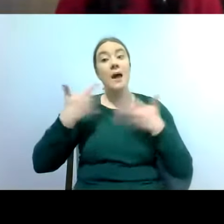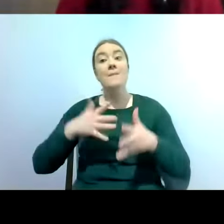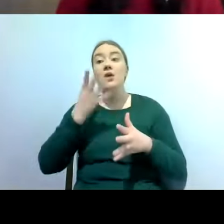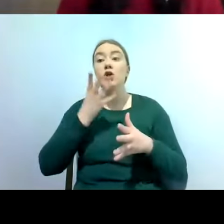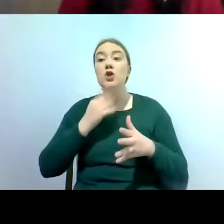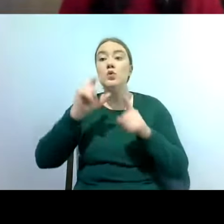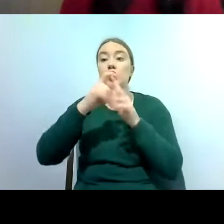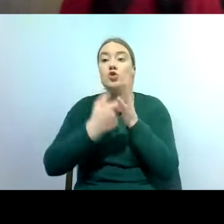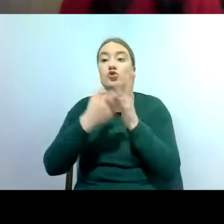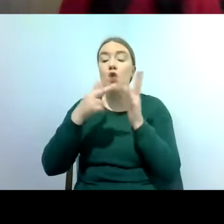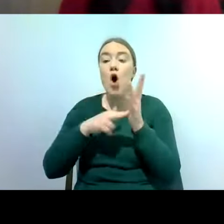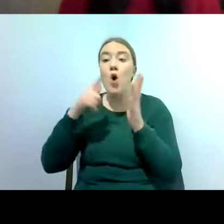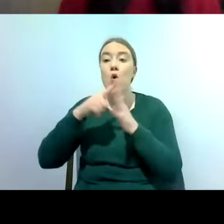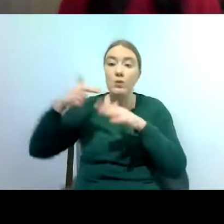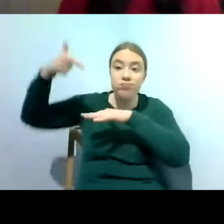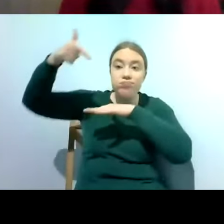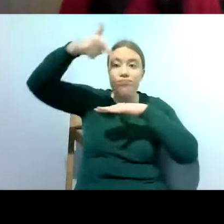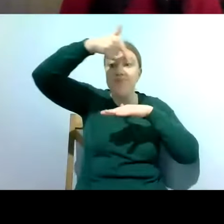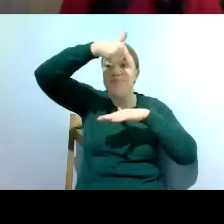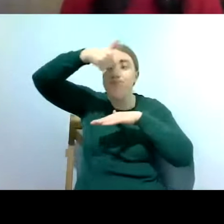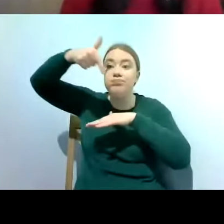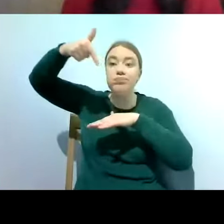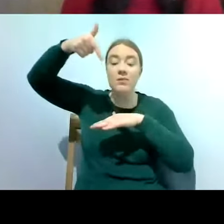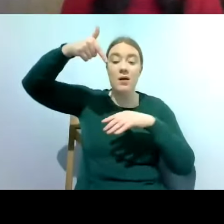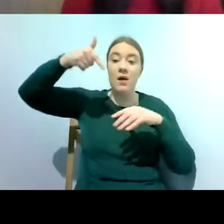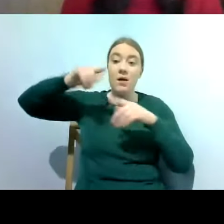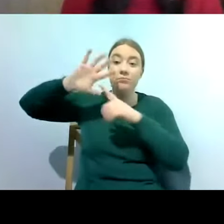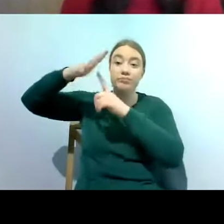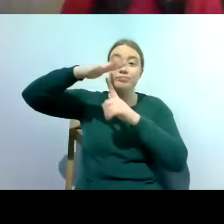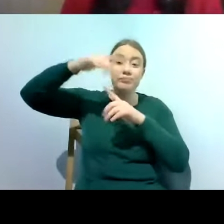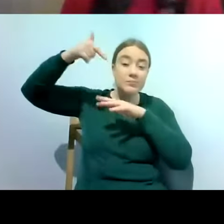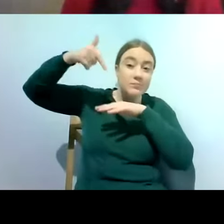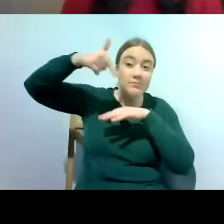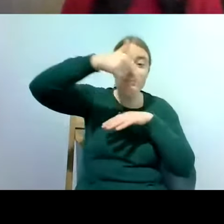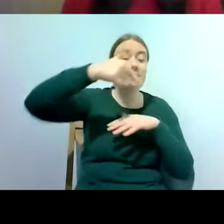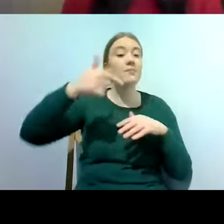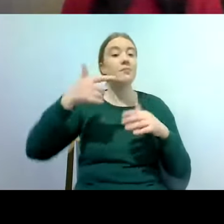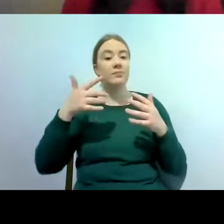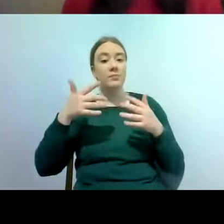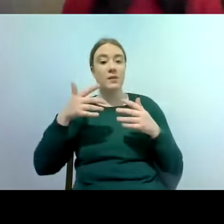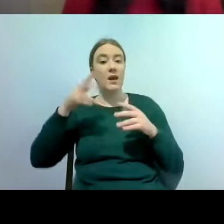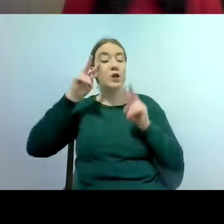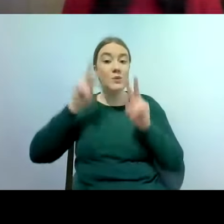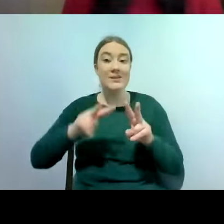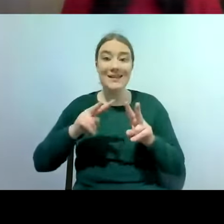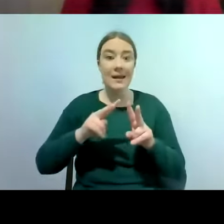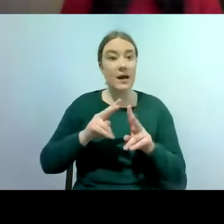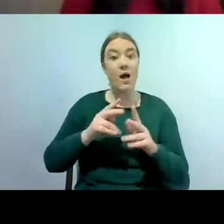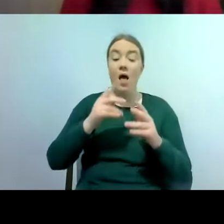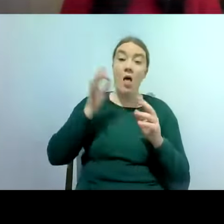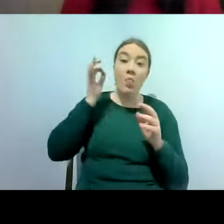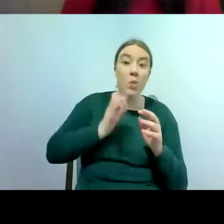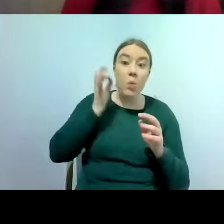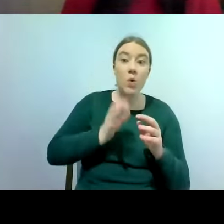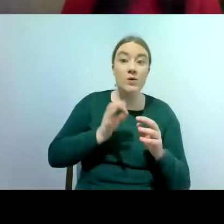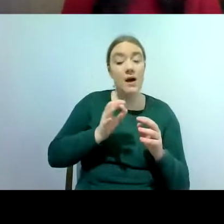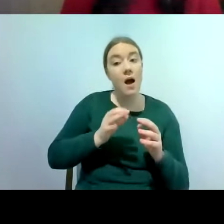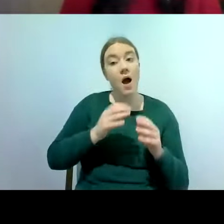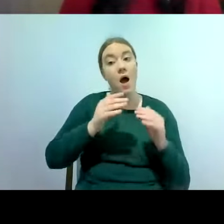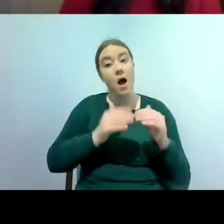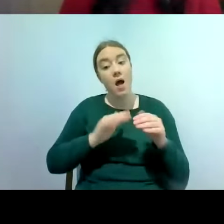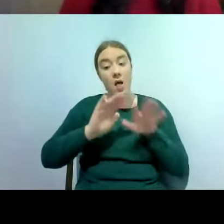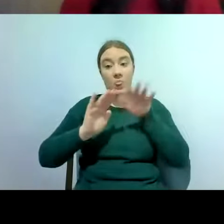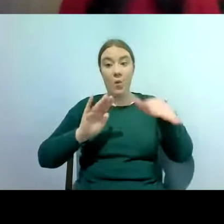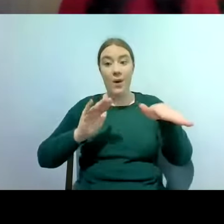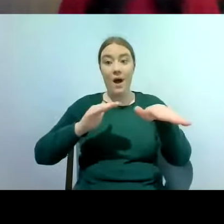upstream of the weir was almost exclusively very deep slow flowing water not ideal for um the